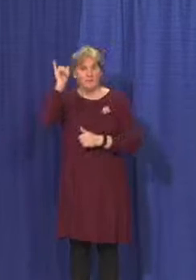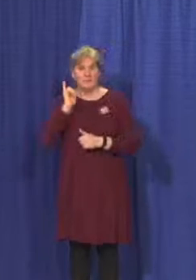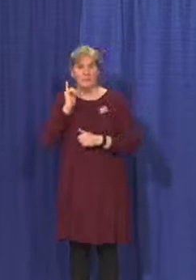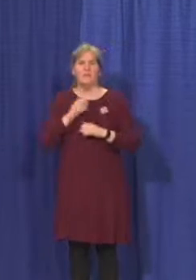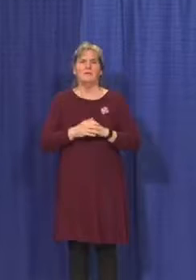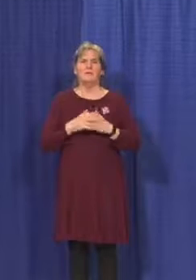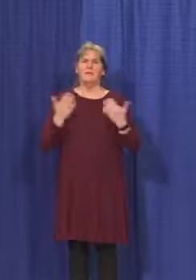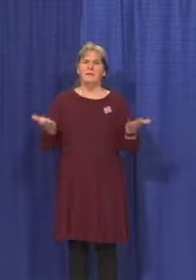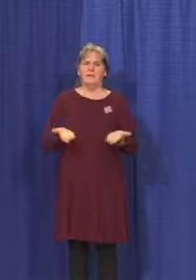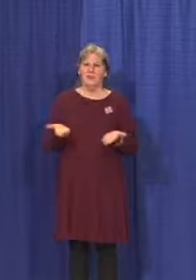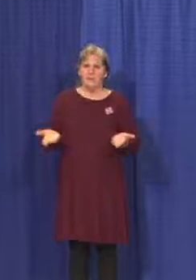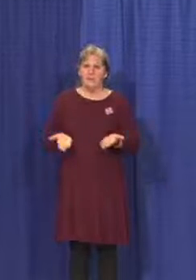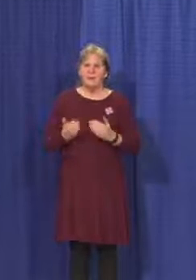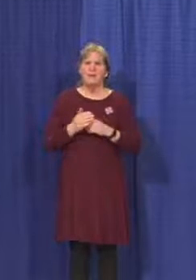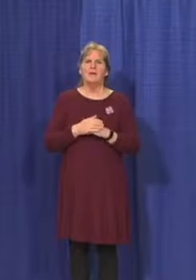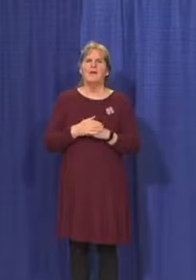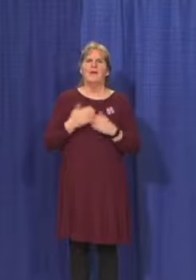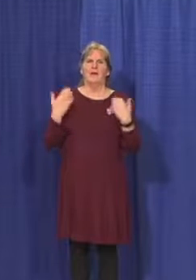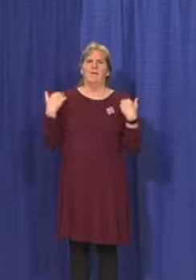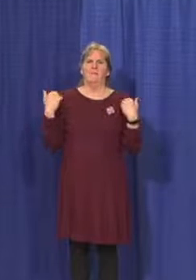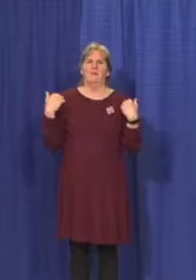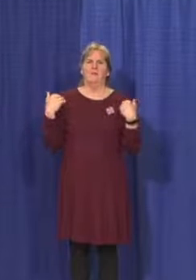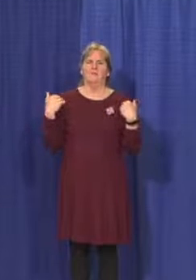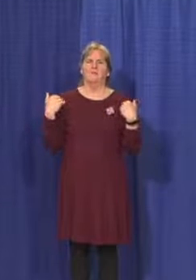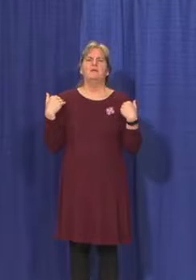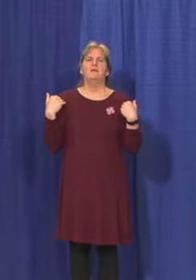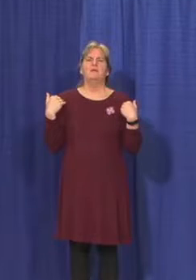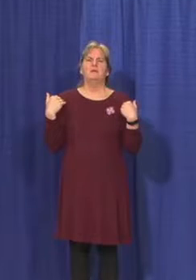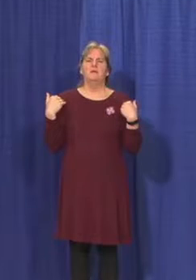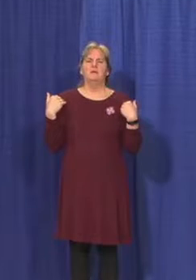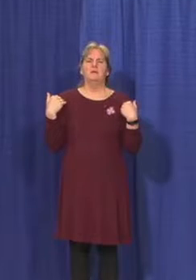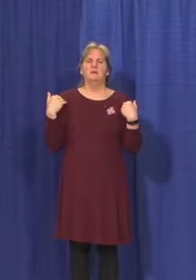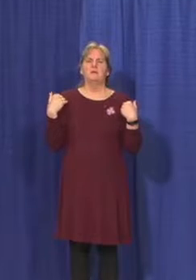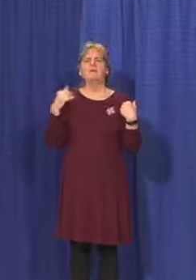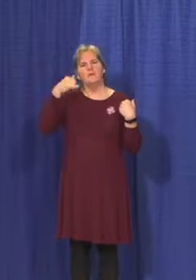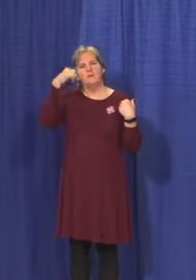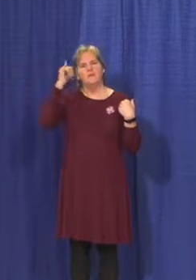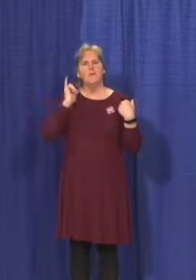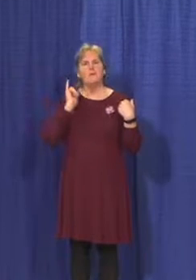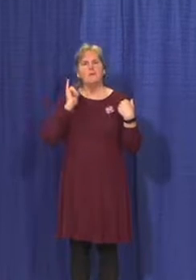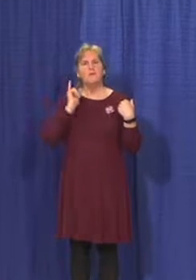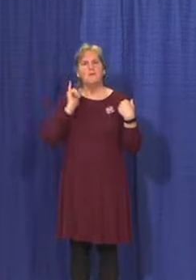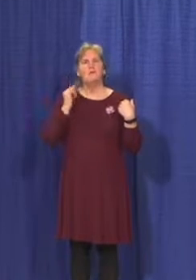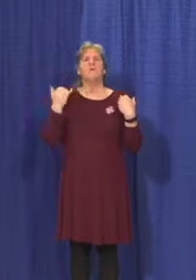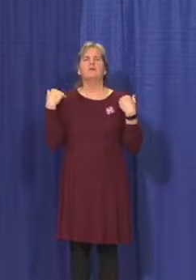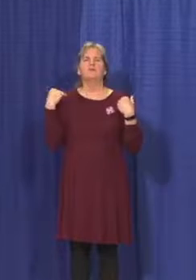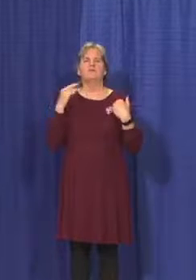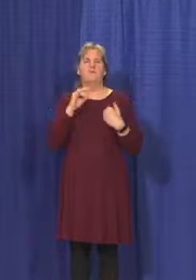We have the Minister responsible for the Yukon Housing Corporation, Pauline Frost, the